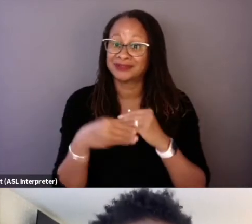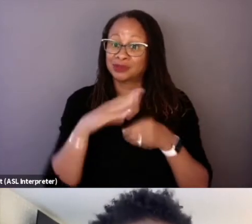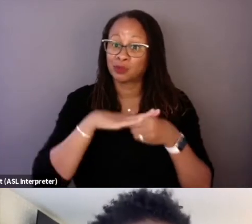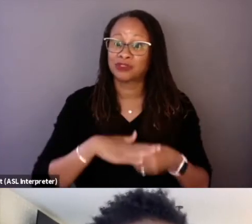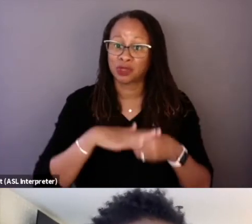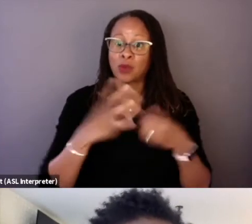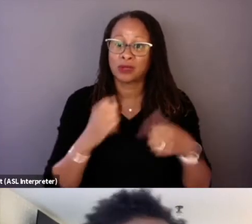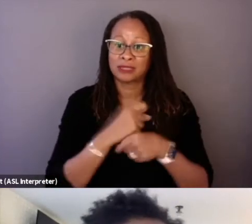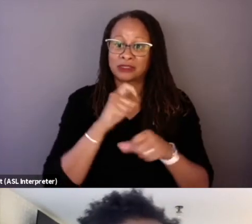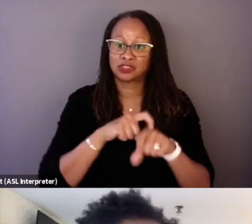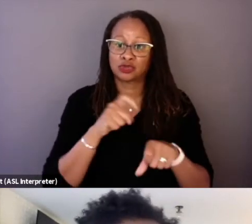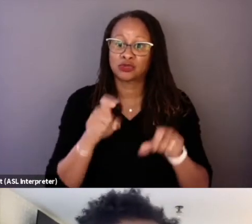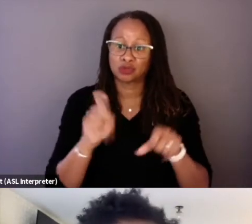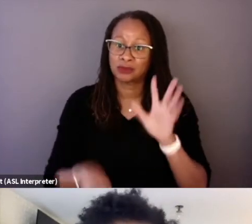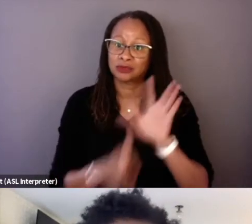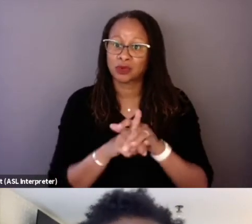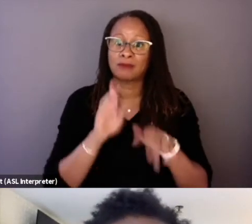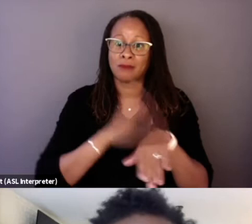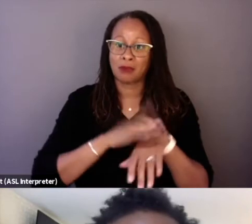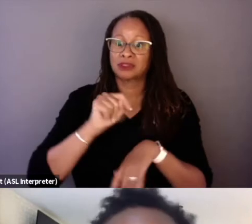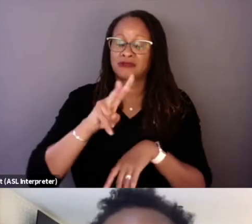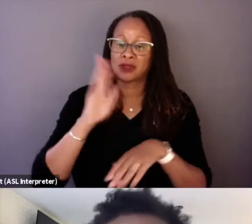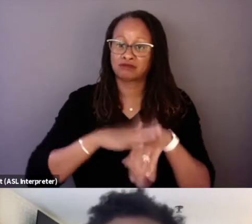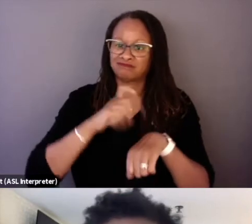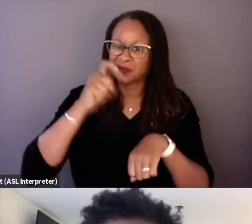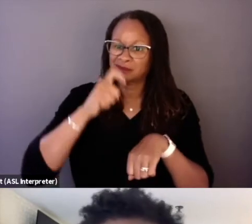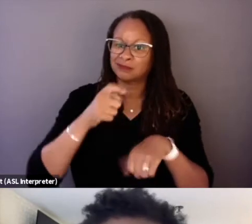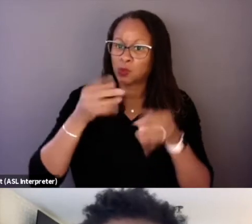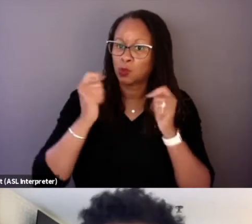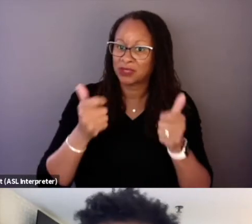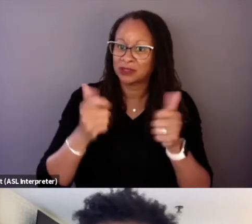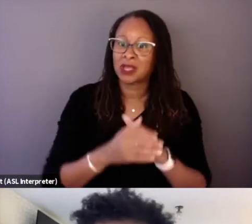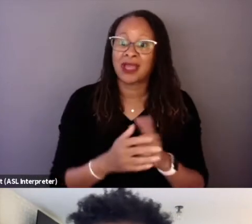But that's kind of one of the things I'm most proud of, that we were able to do,